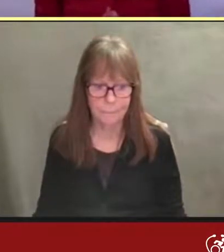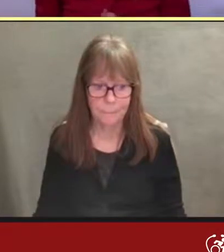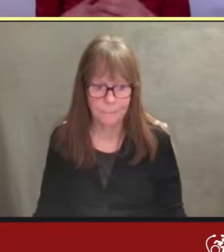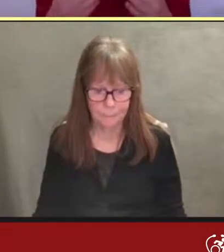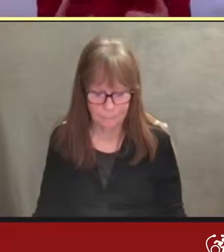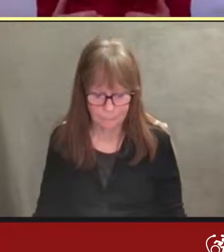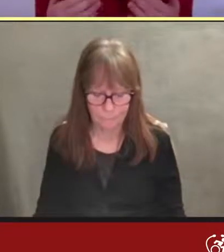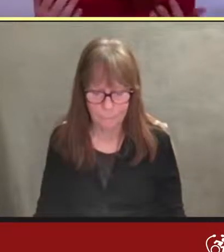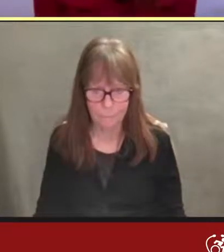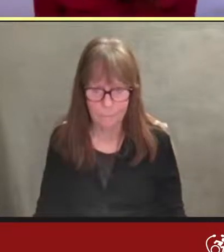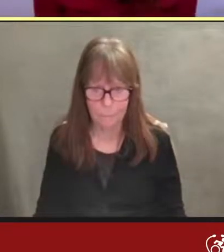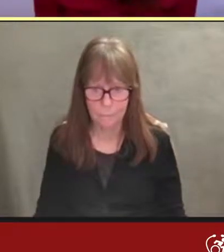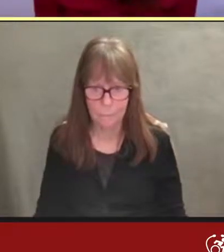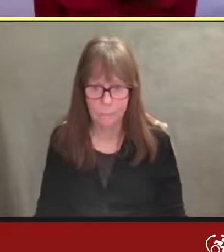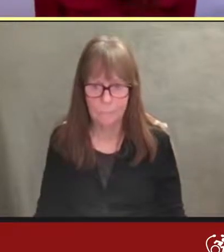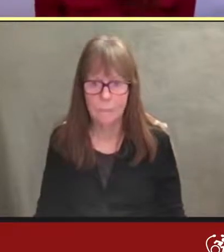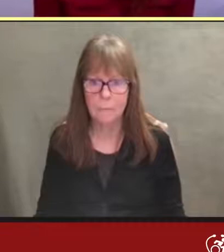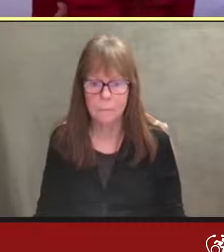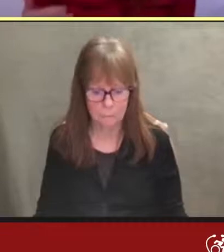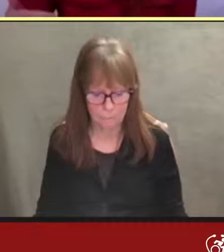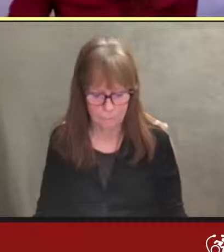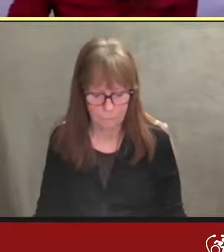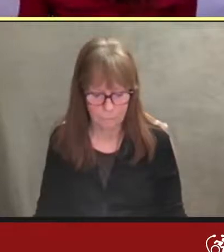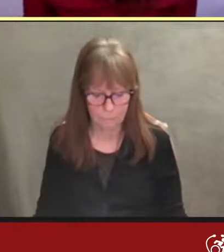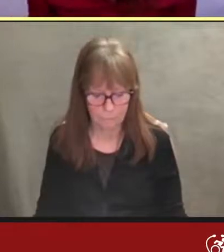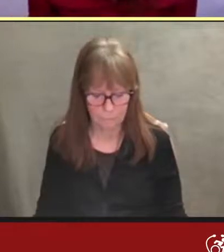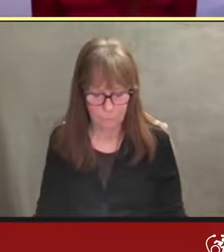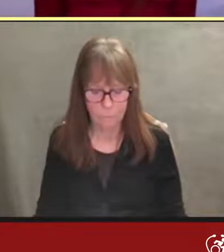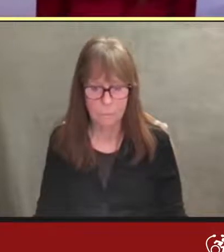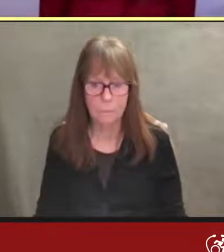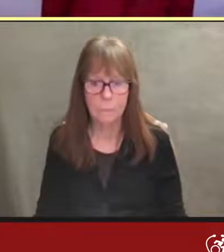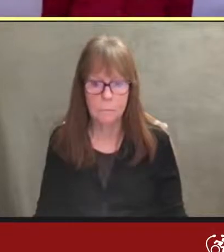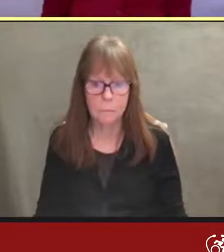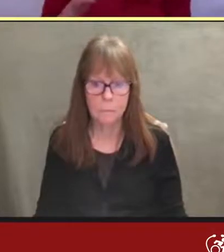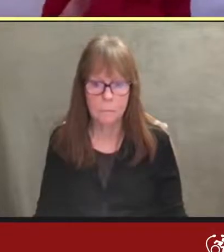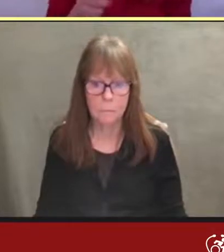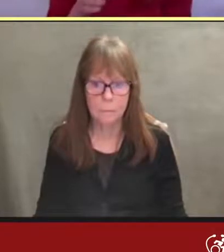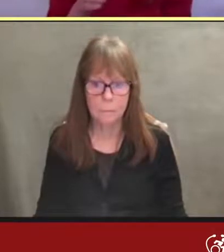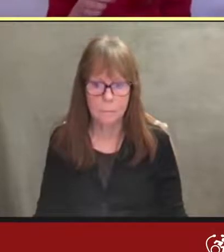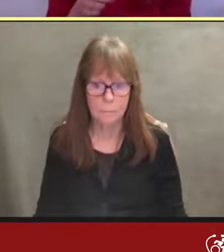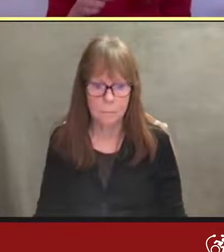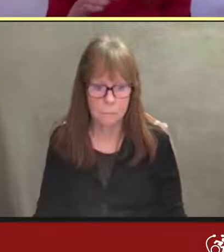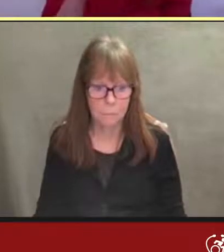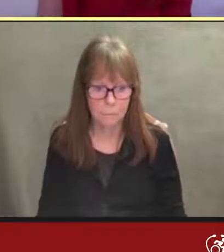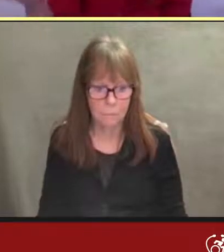Come up with some things… coming up with a to-do list of takeaways.